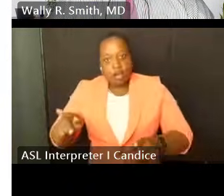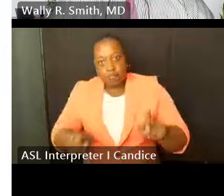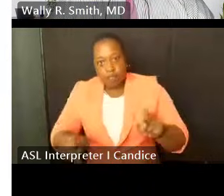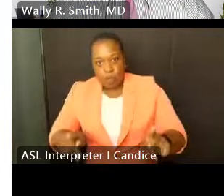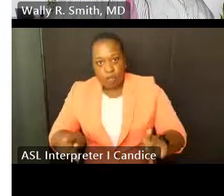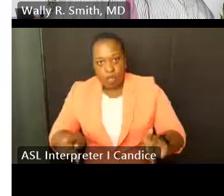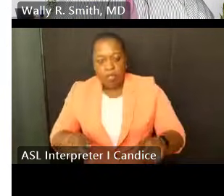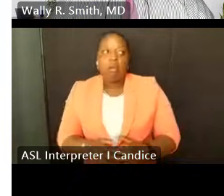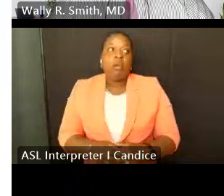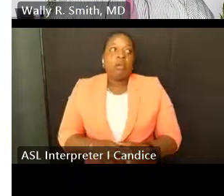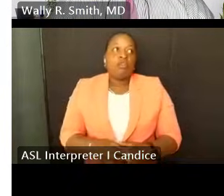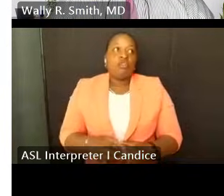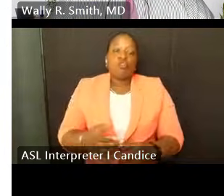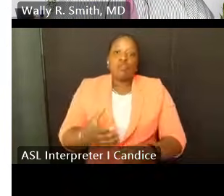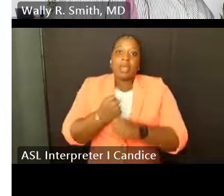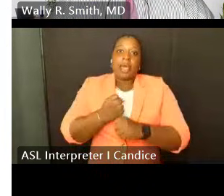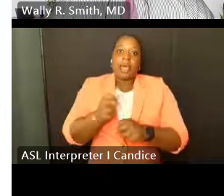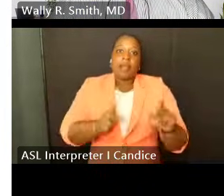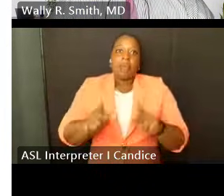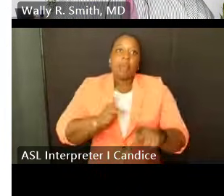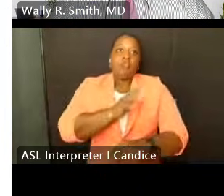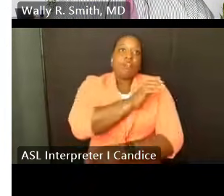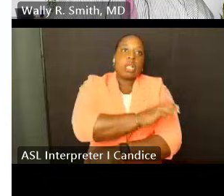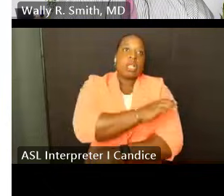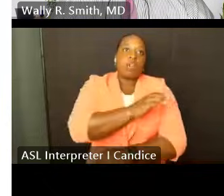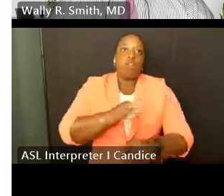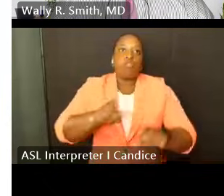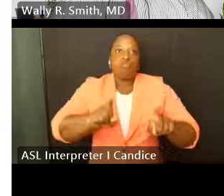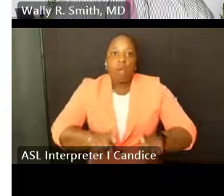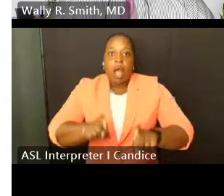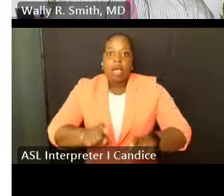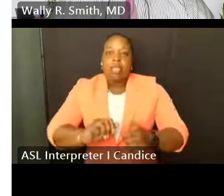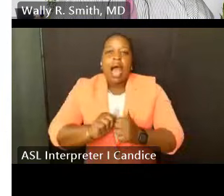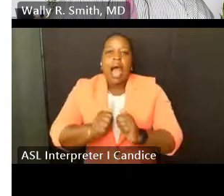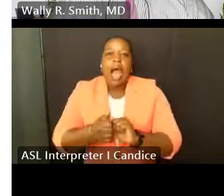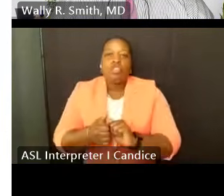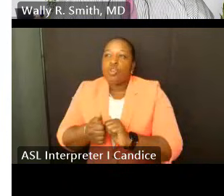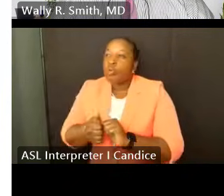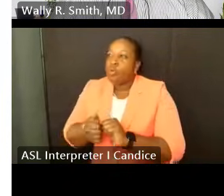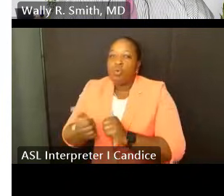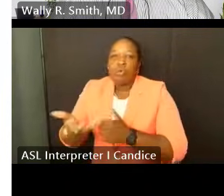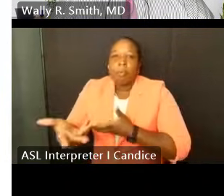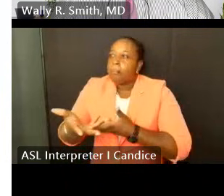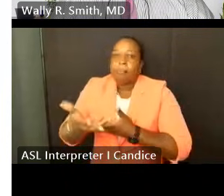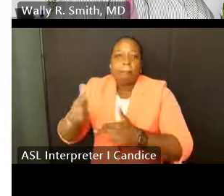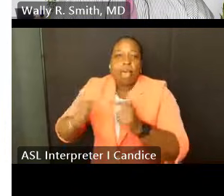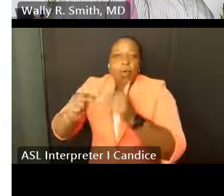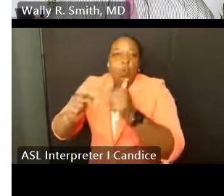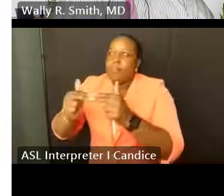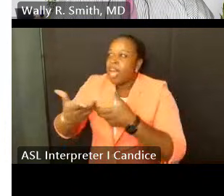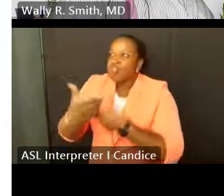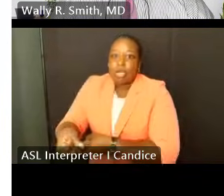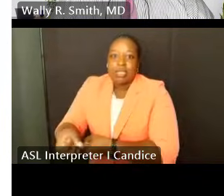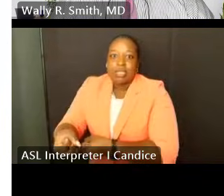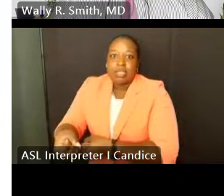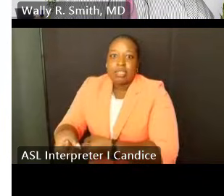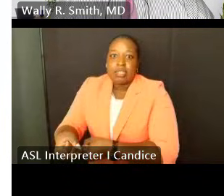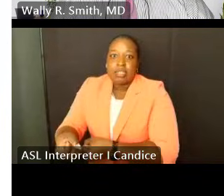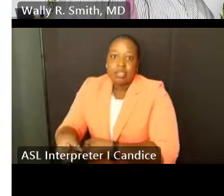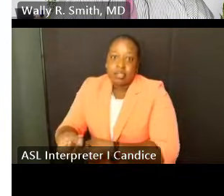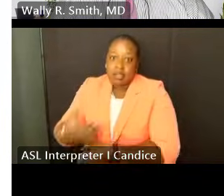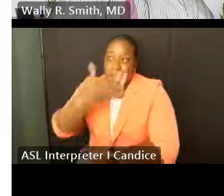I mean, how do you build the trust, given some of the historical ethical transgressions and